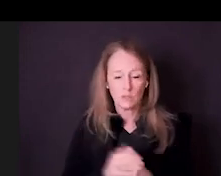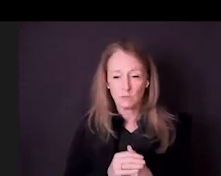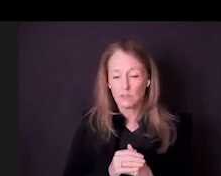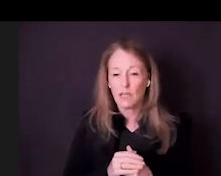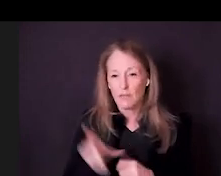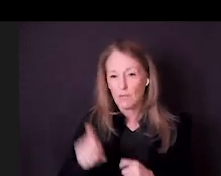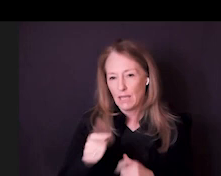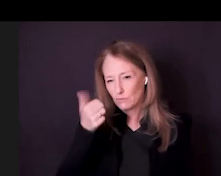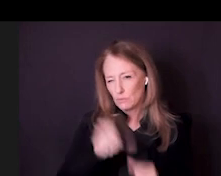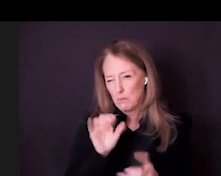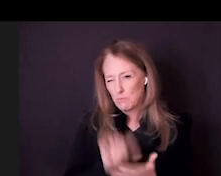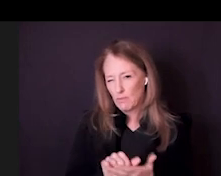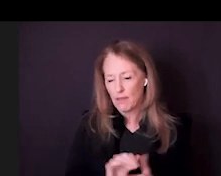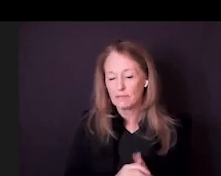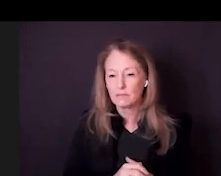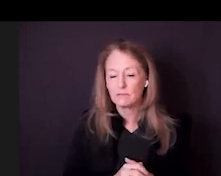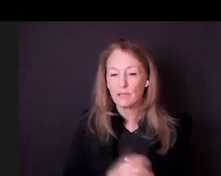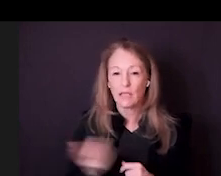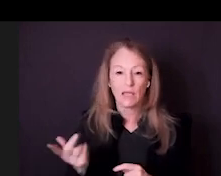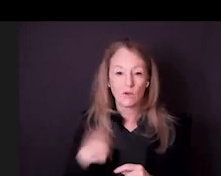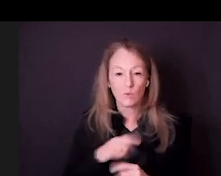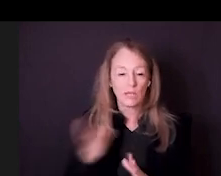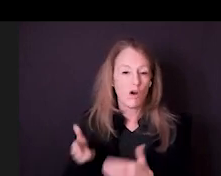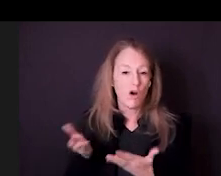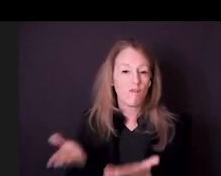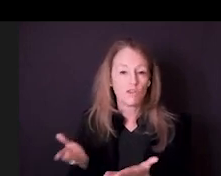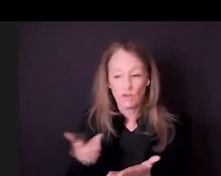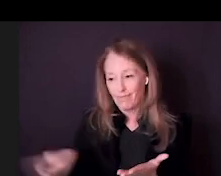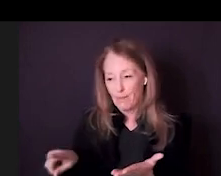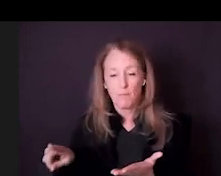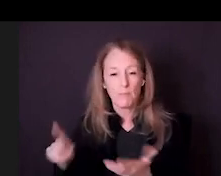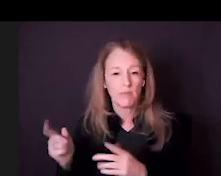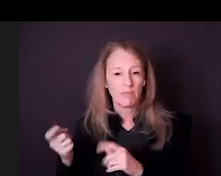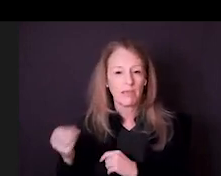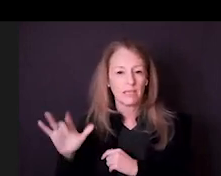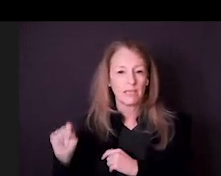MIND AND WE OFFER THEM HOPE. TO EACH AND EVERY ONE OF YOU, THANK